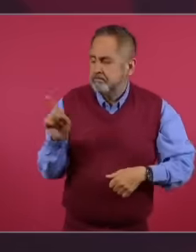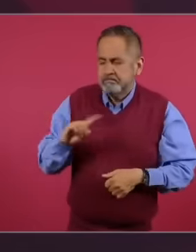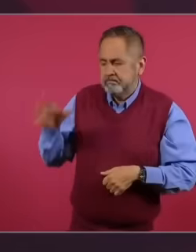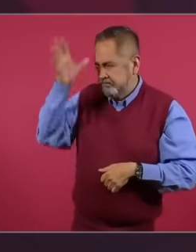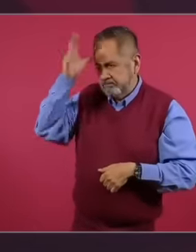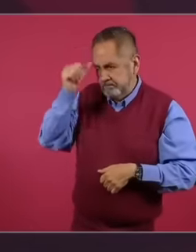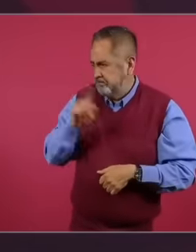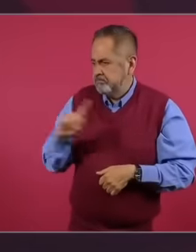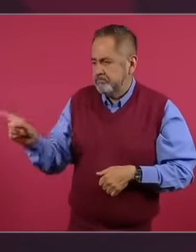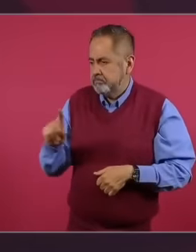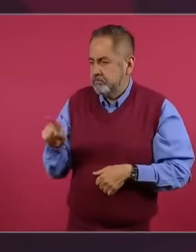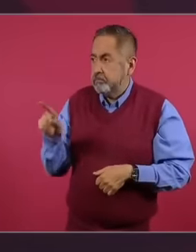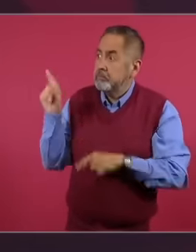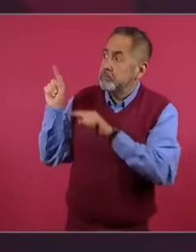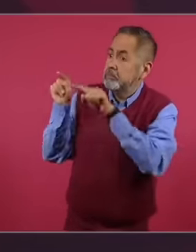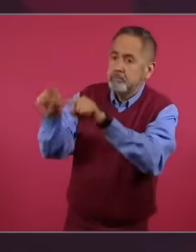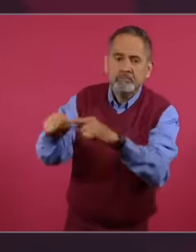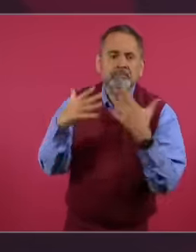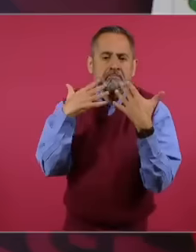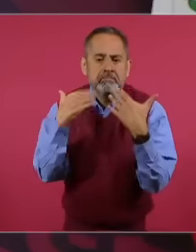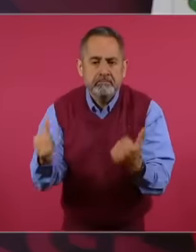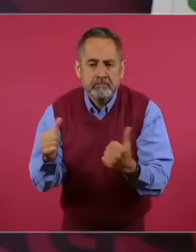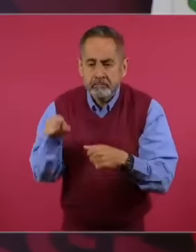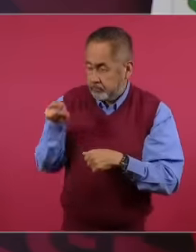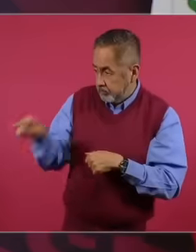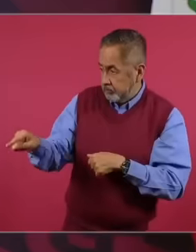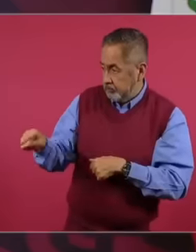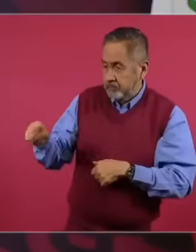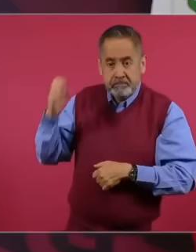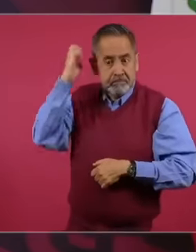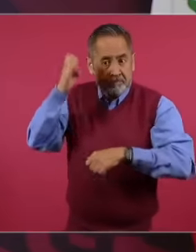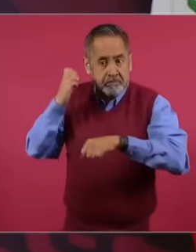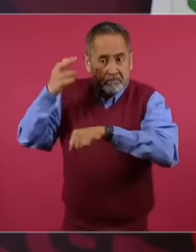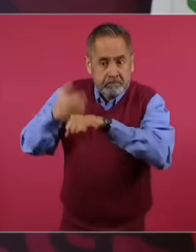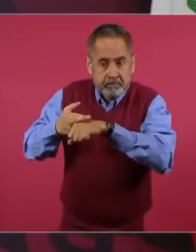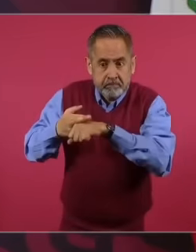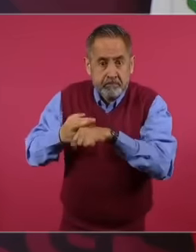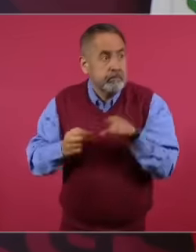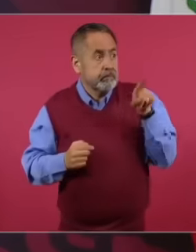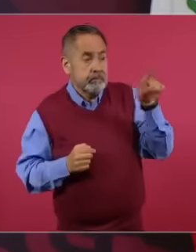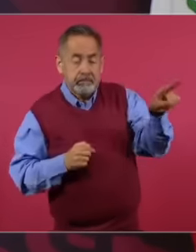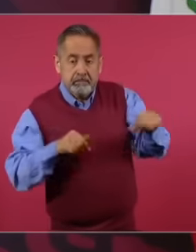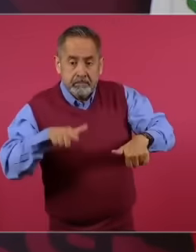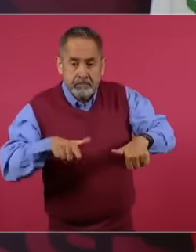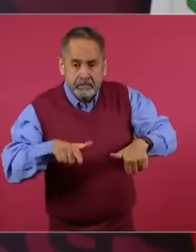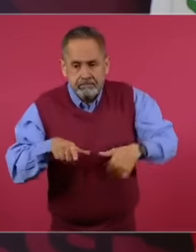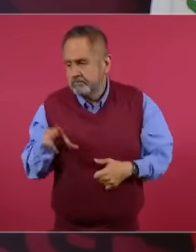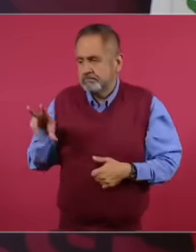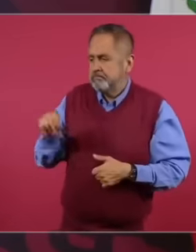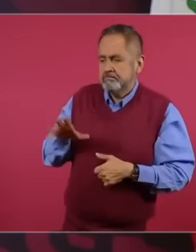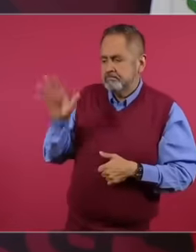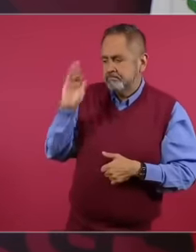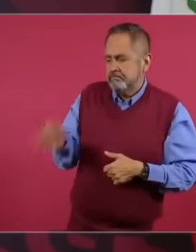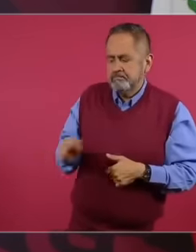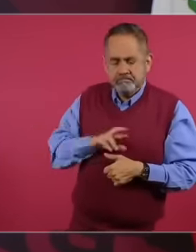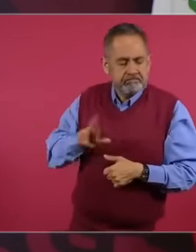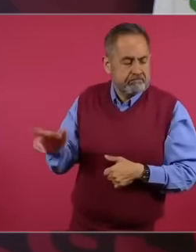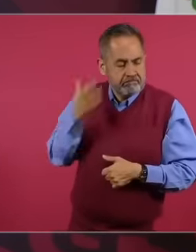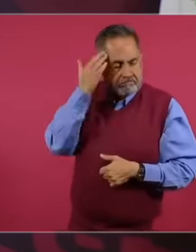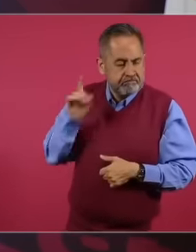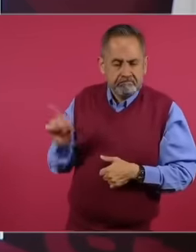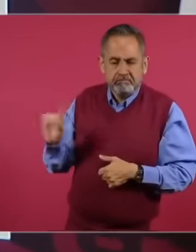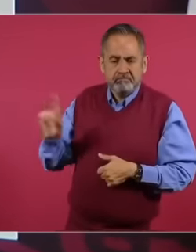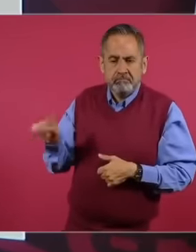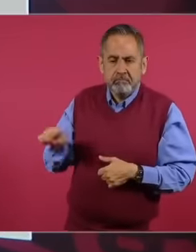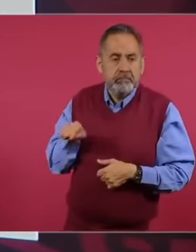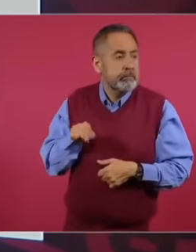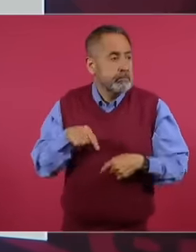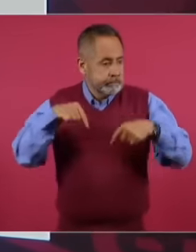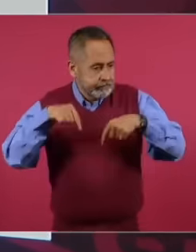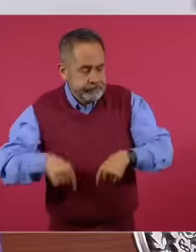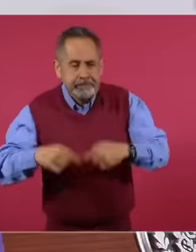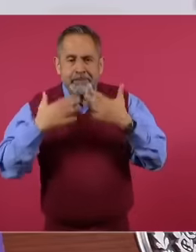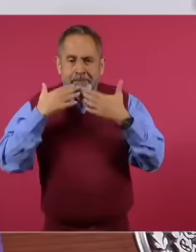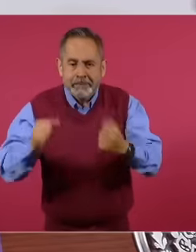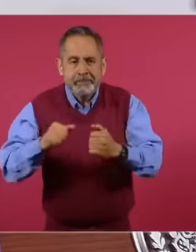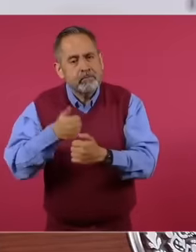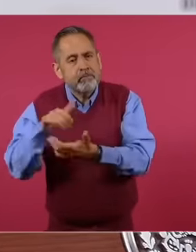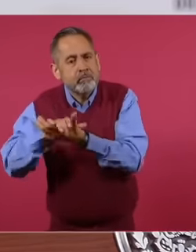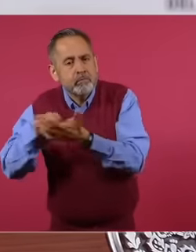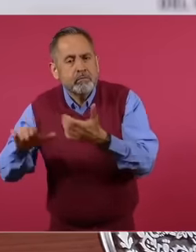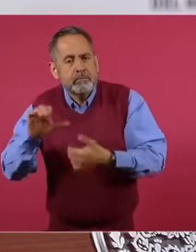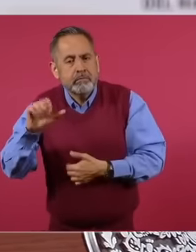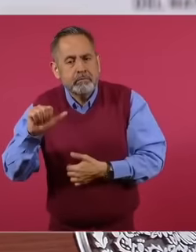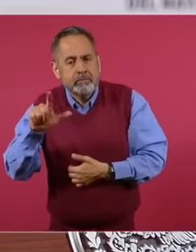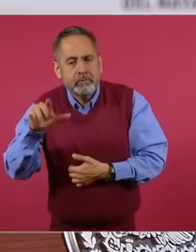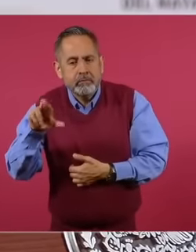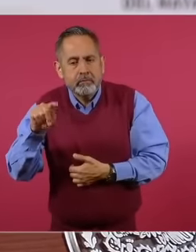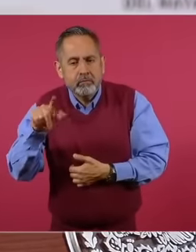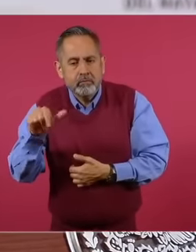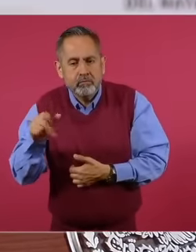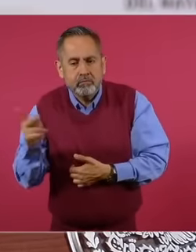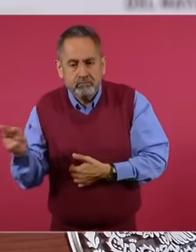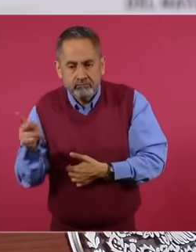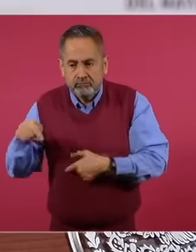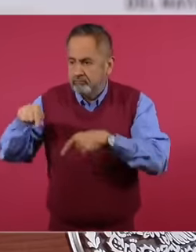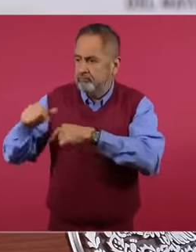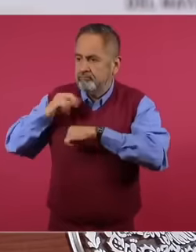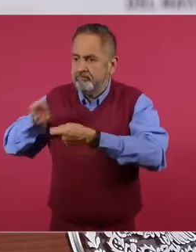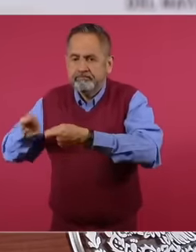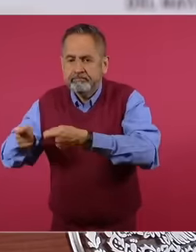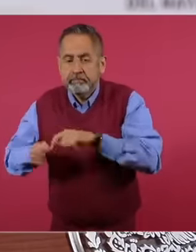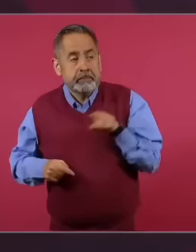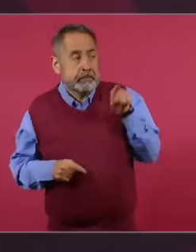Maximilian the Emperor nor the Empress Carlota and he